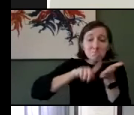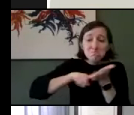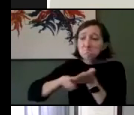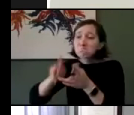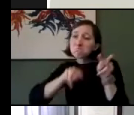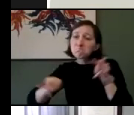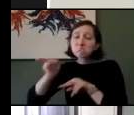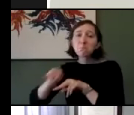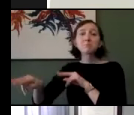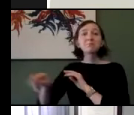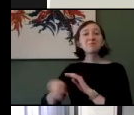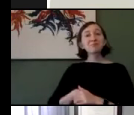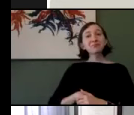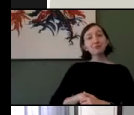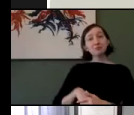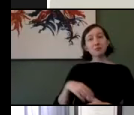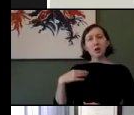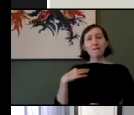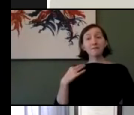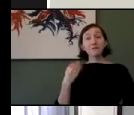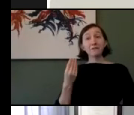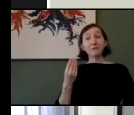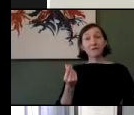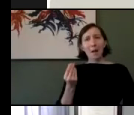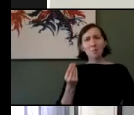Fabrics for masks— where do you buy cloth for masks?